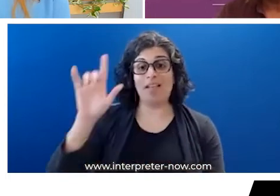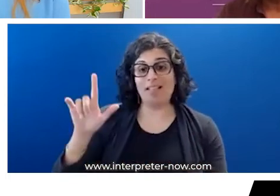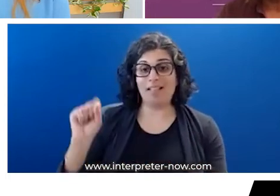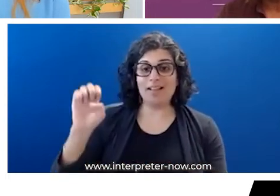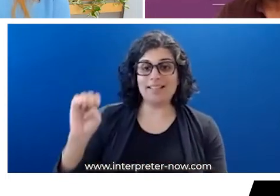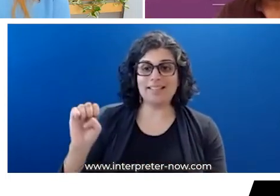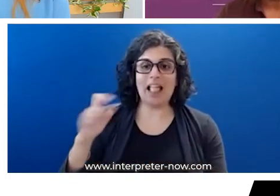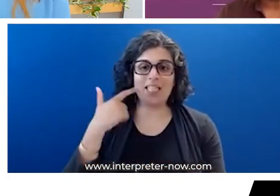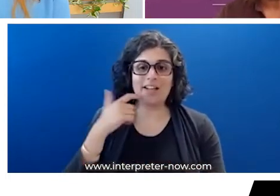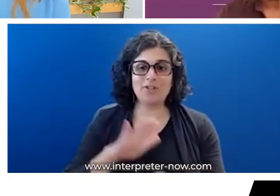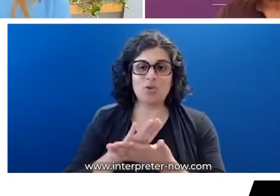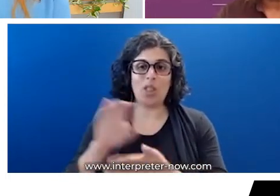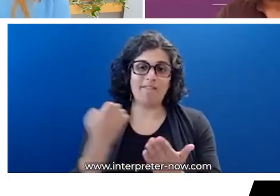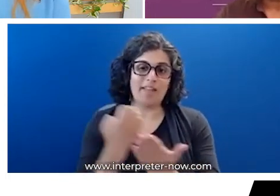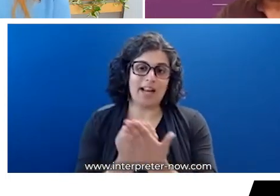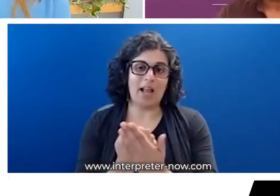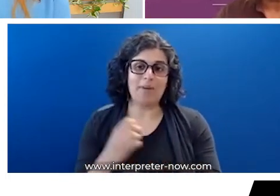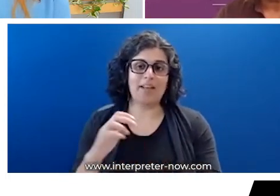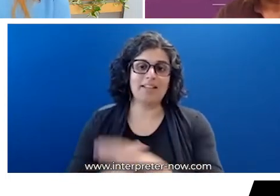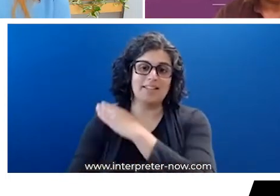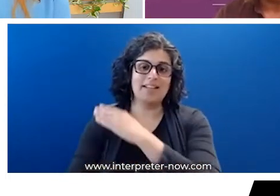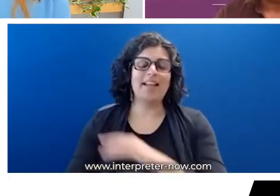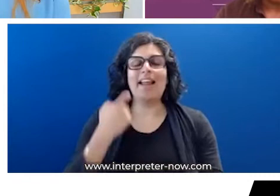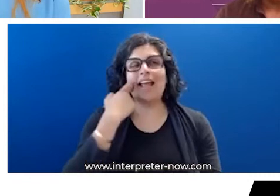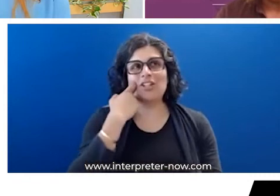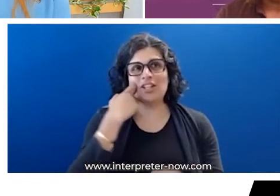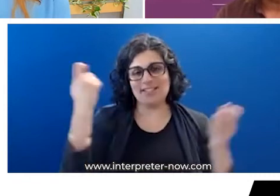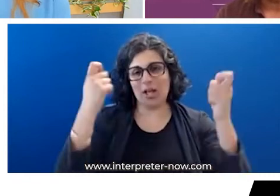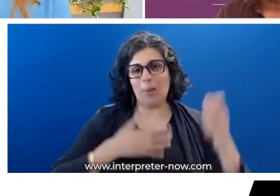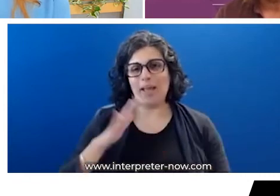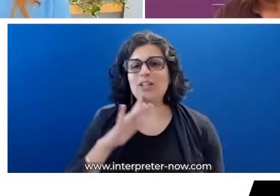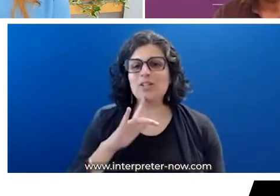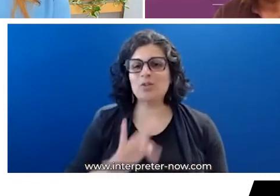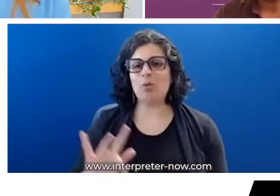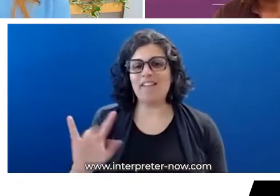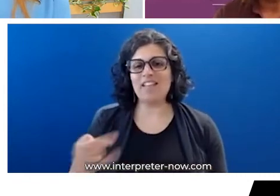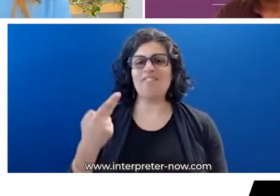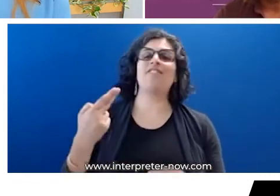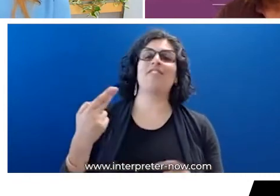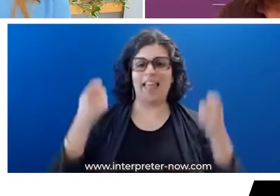I just celebrated my 25th wedding anniversary with my husband, who was also an entrepreneur.